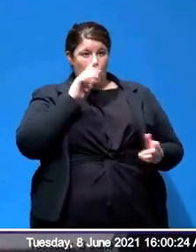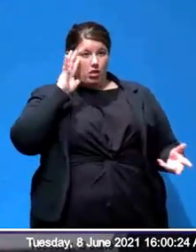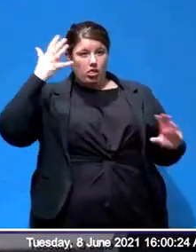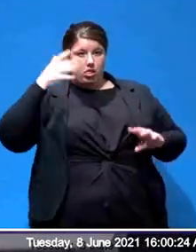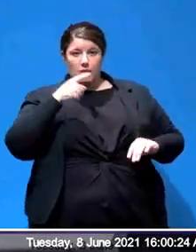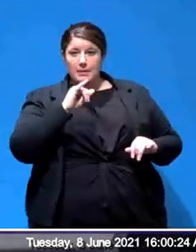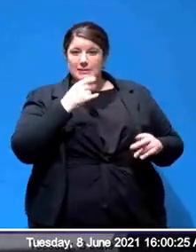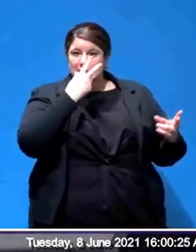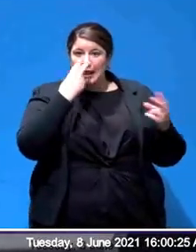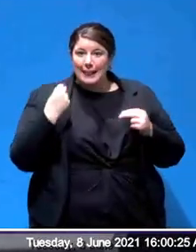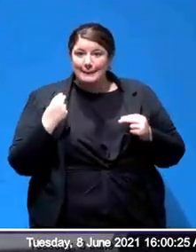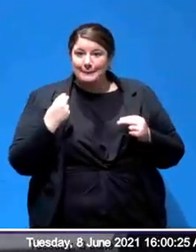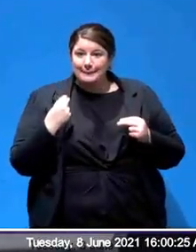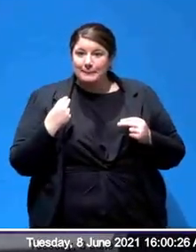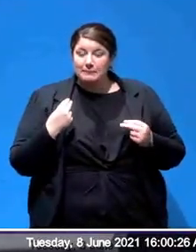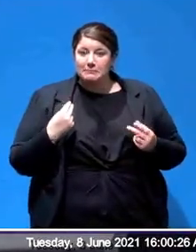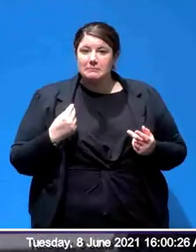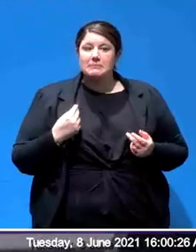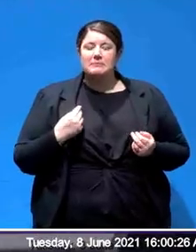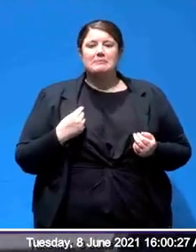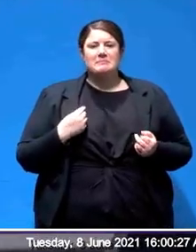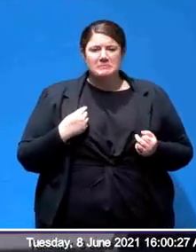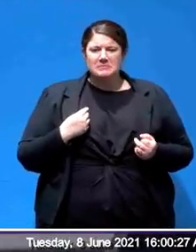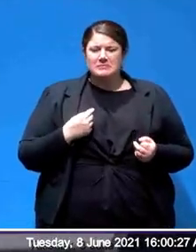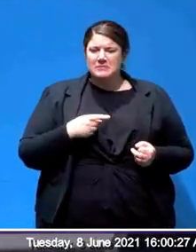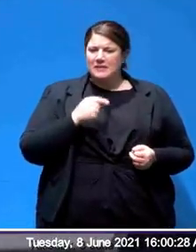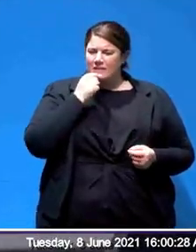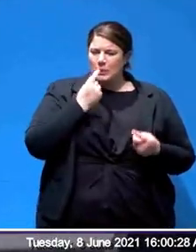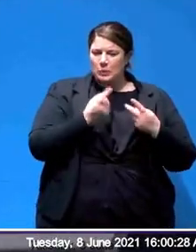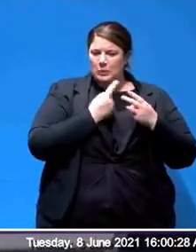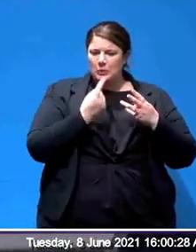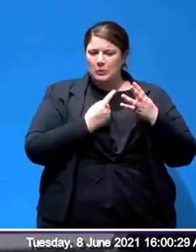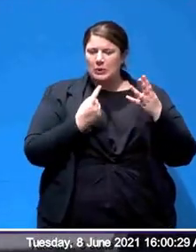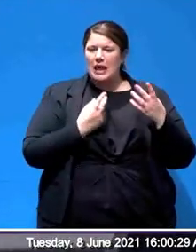And some of those other issues that Karen raised today around the quality of